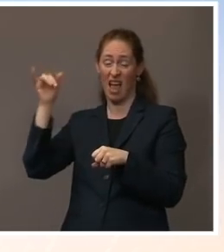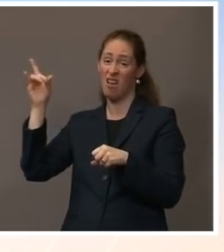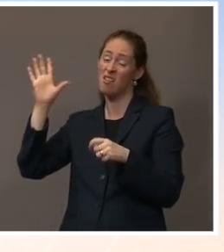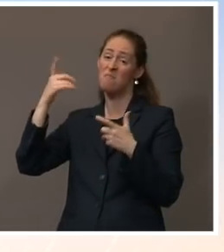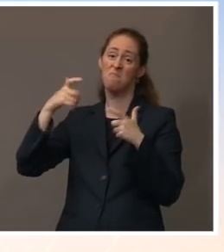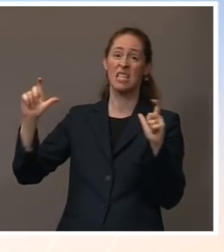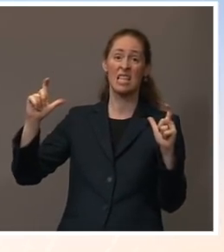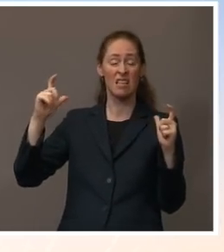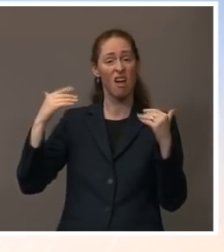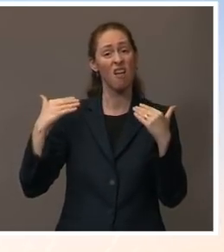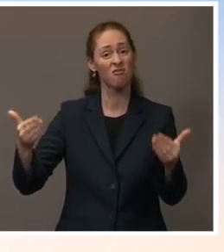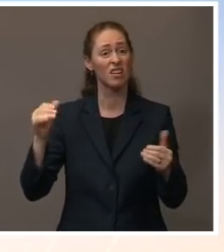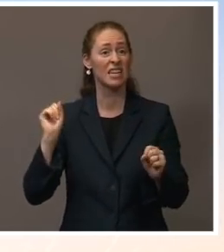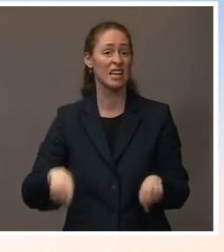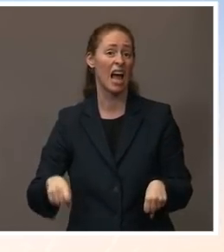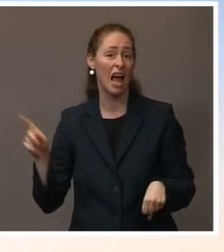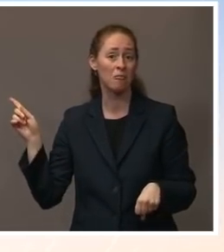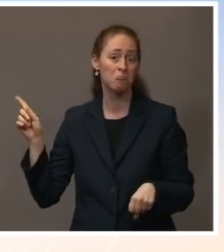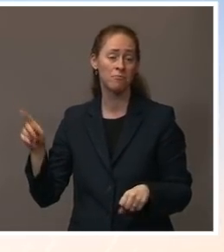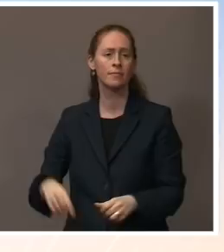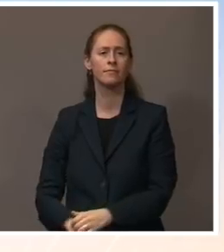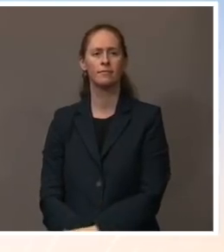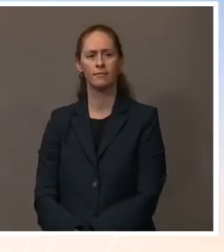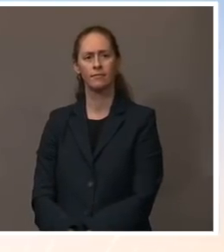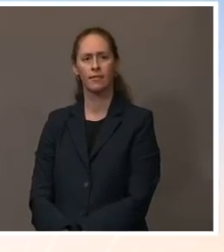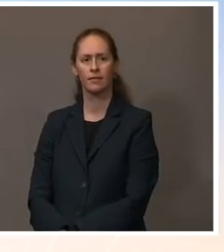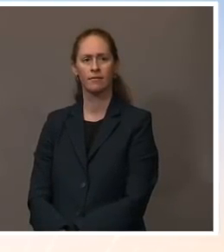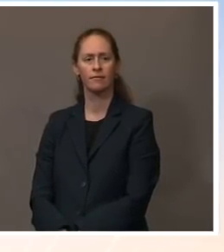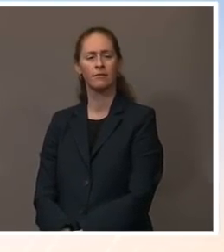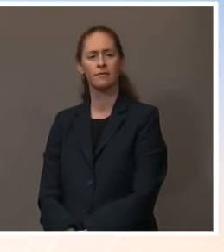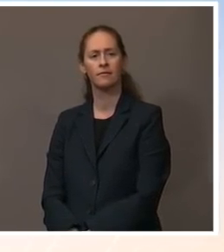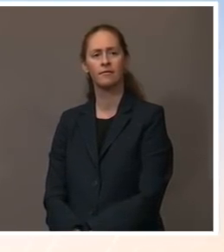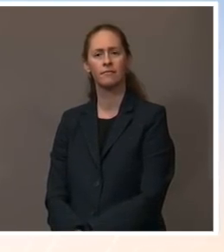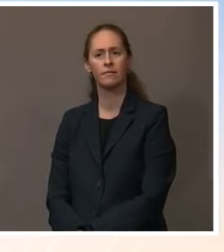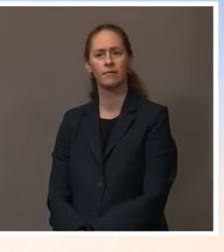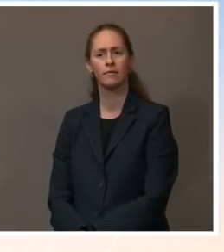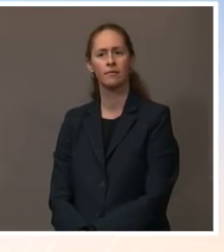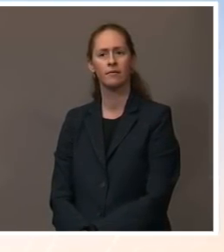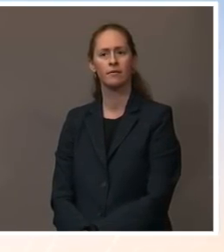So the FTC is going to look at the Amazon-MGM merger.